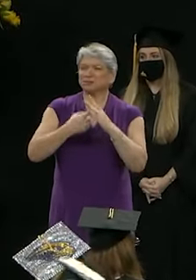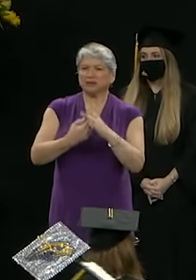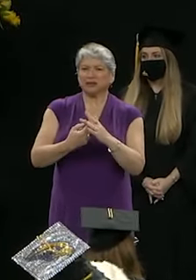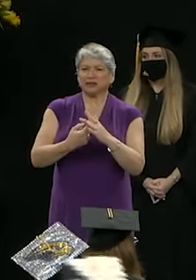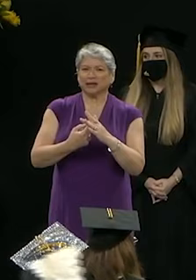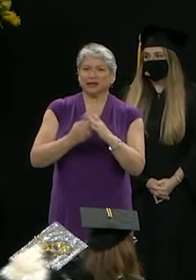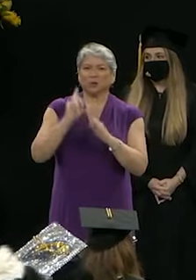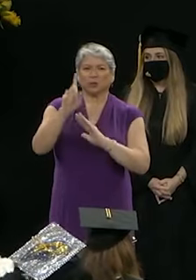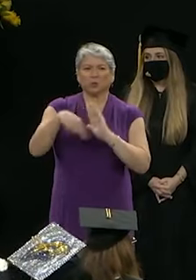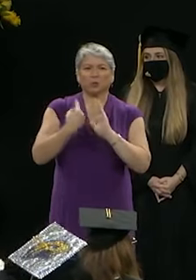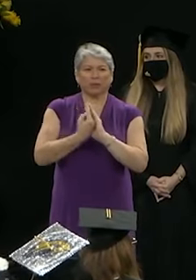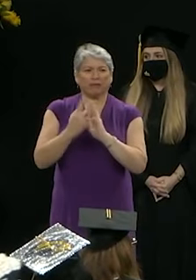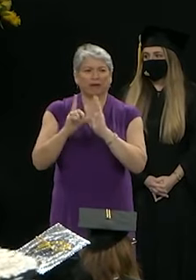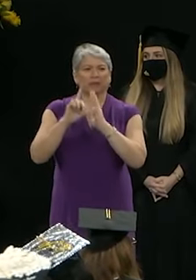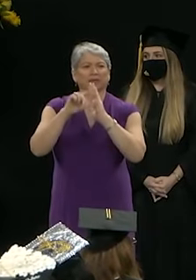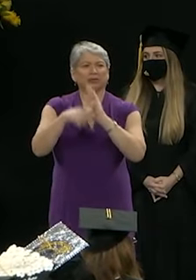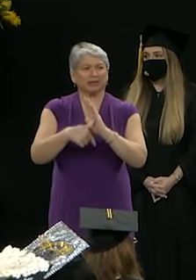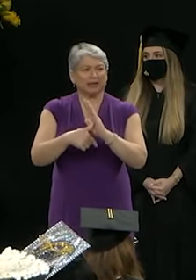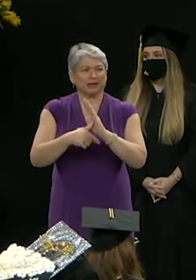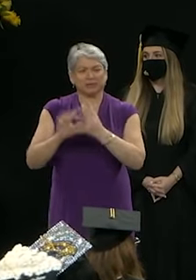an hour later than originally scheduled.